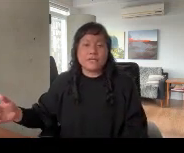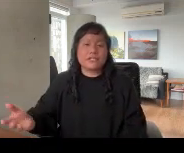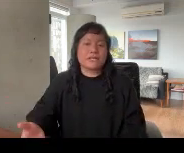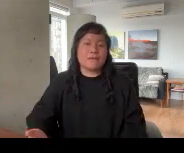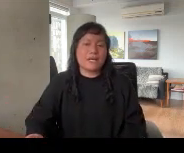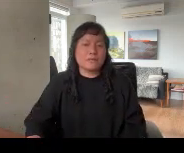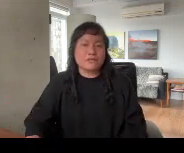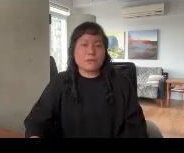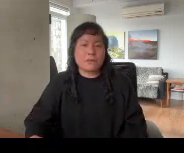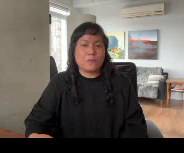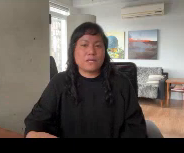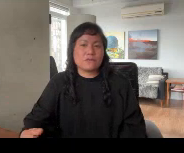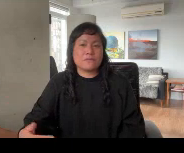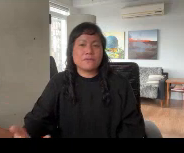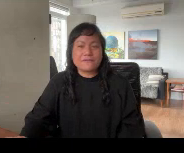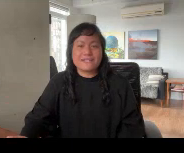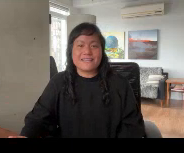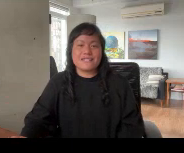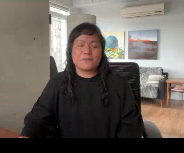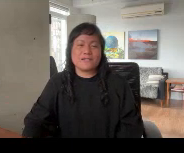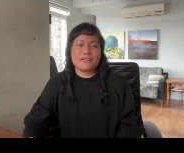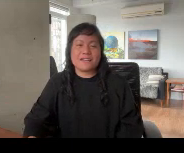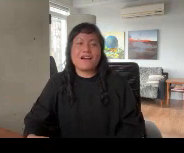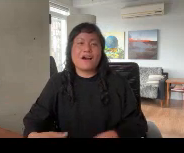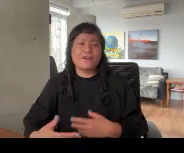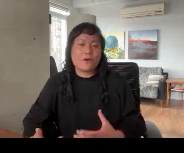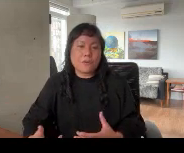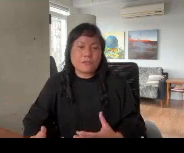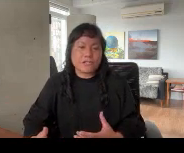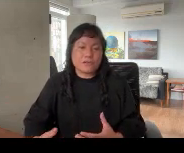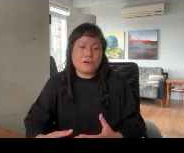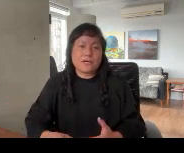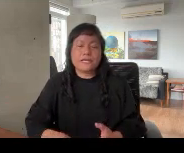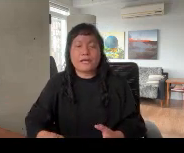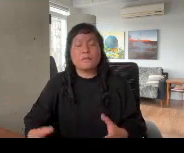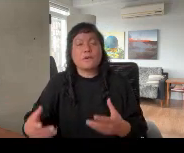we initially began pursuing ways to improve accessibility on her own digital content,